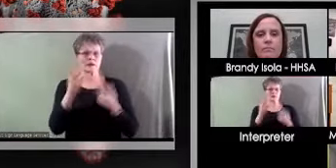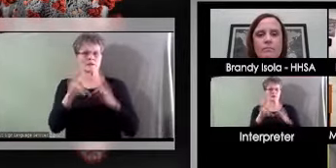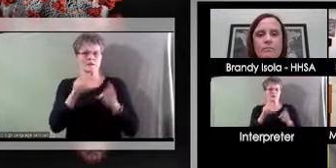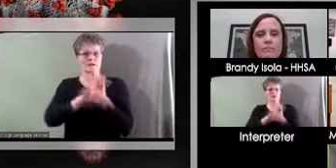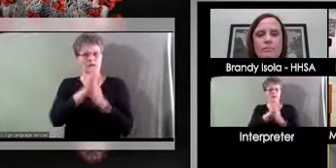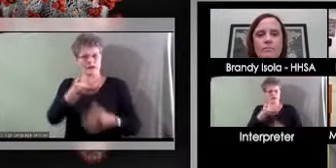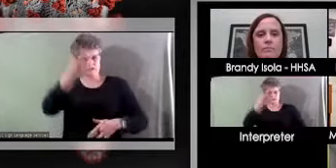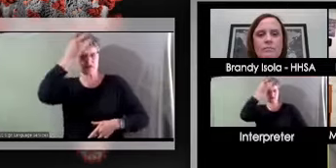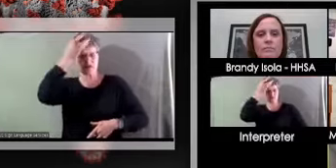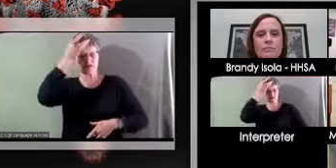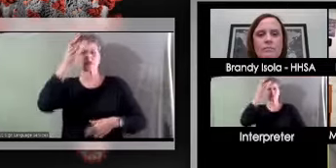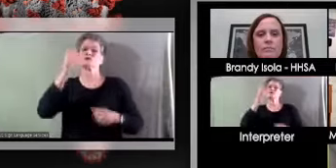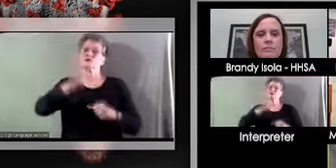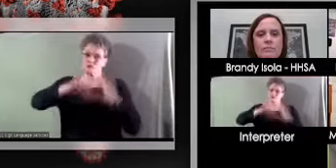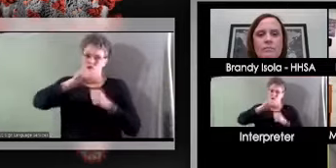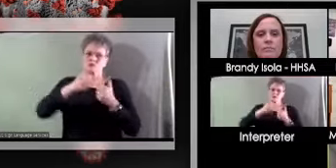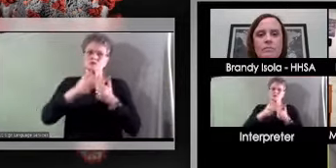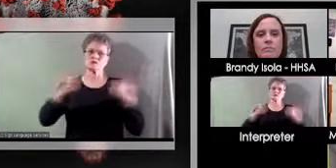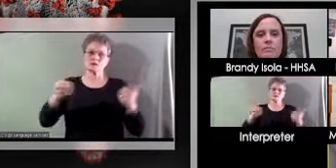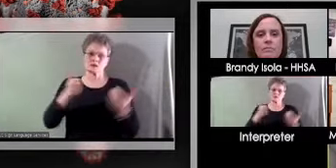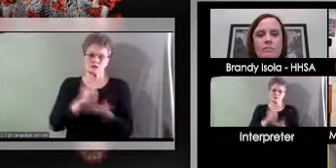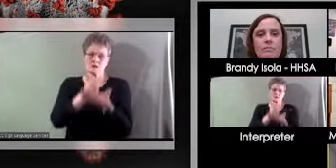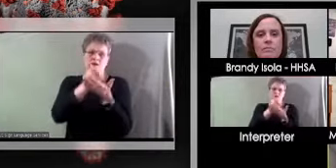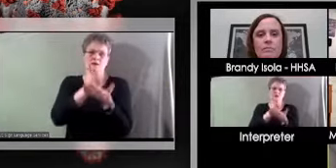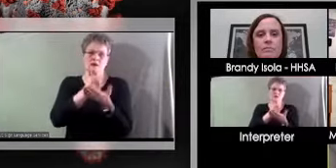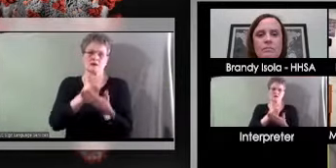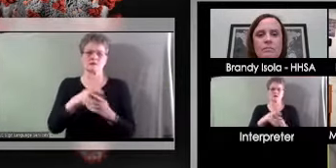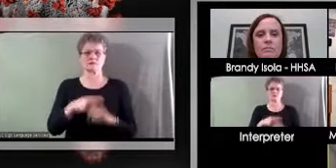more cases, but happy that they're not happening, you